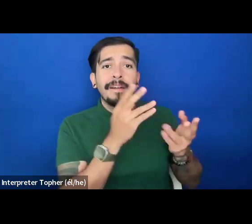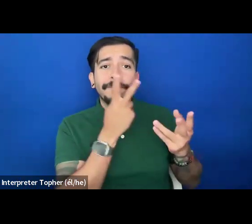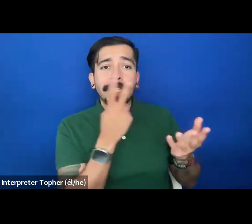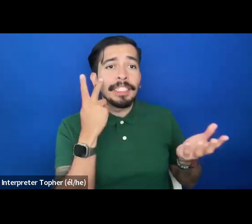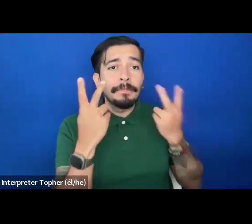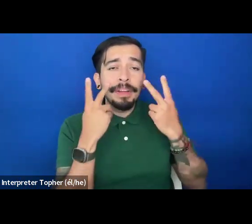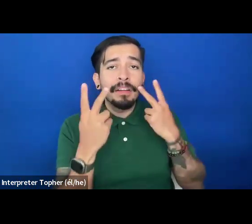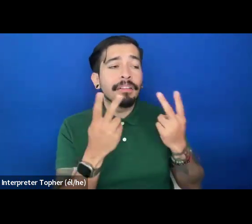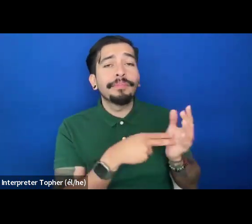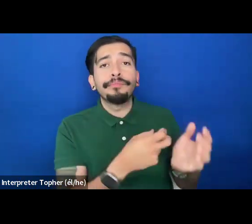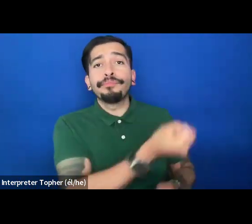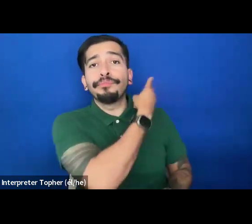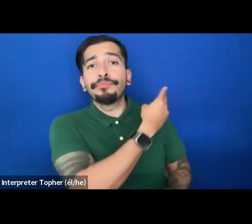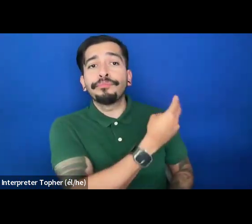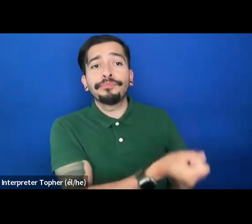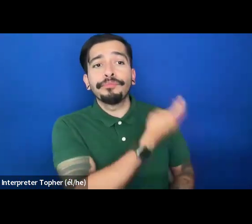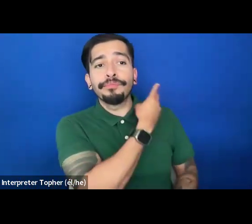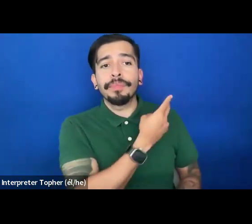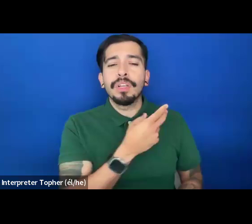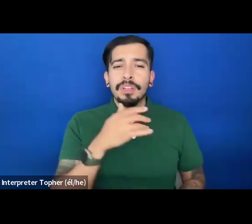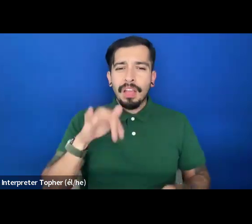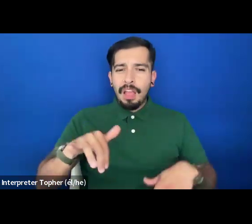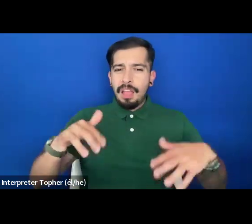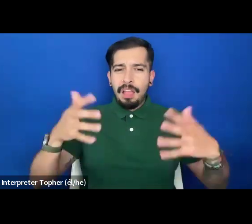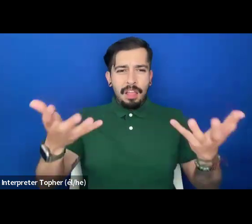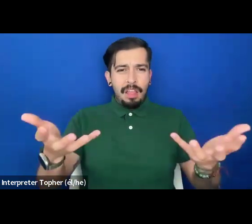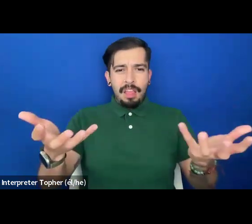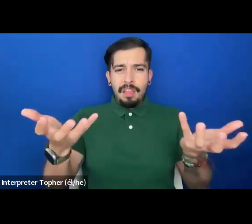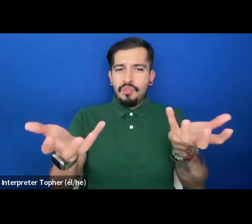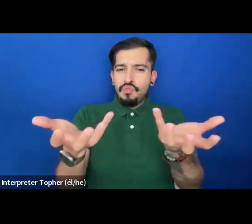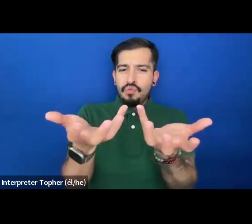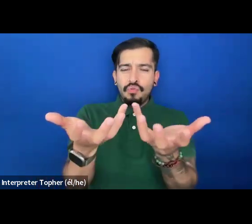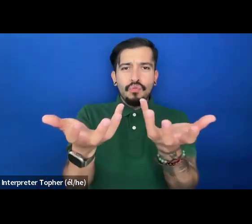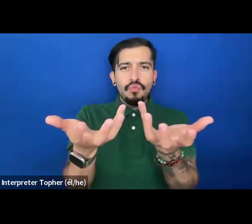if we're gonna start to unpack and address the exploitation that exists in care,